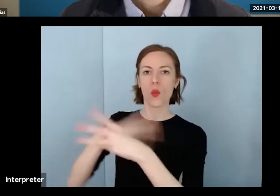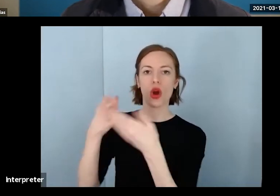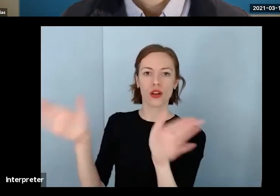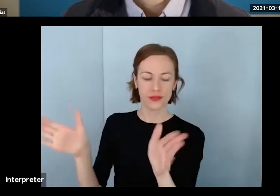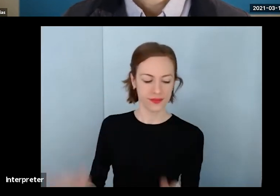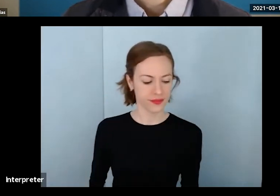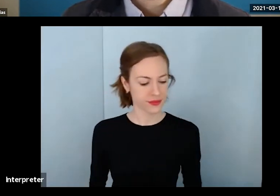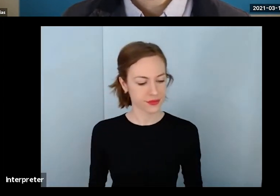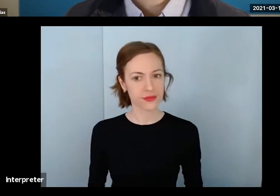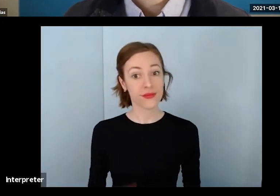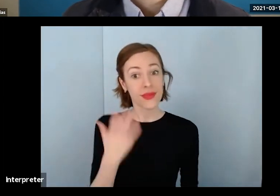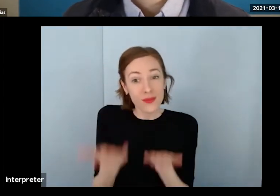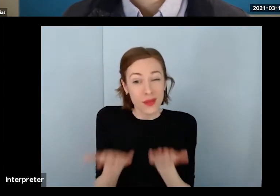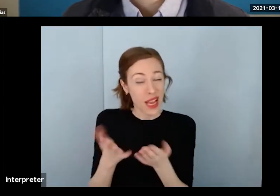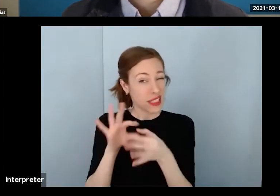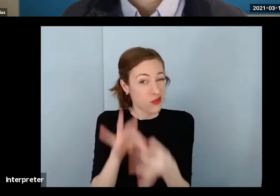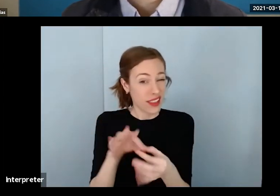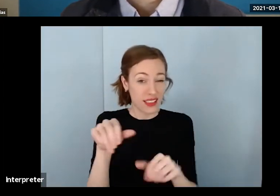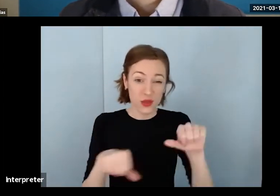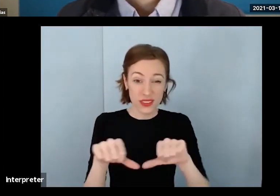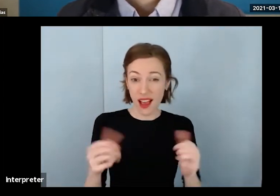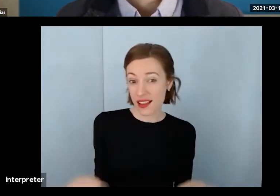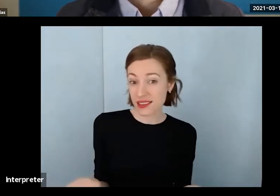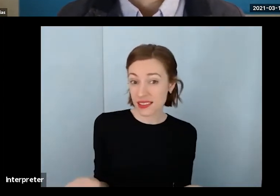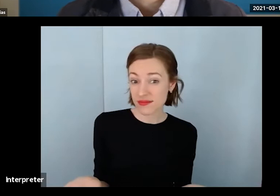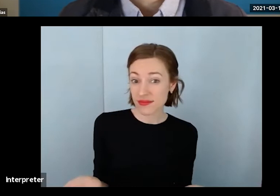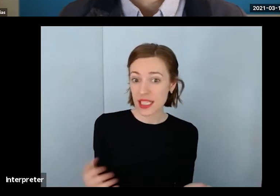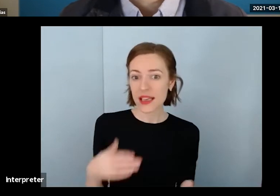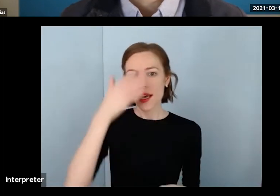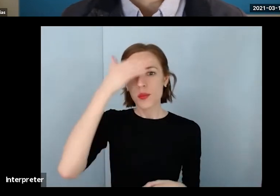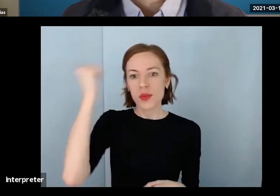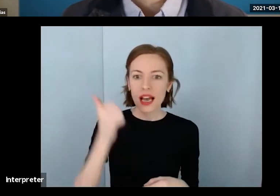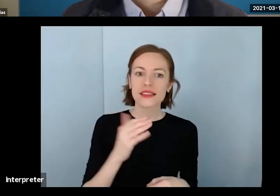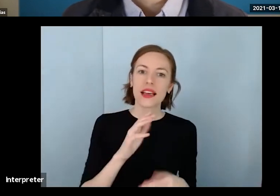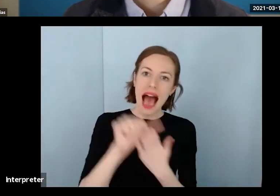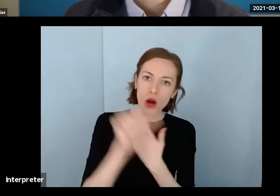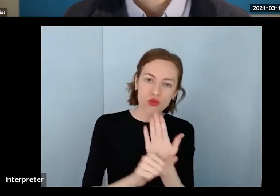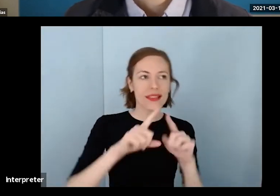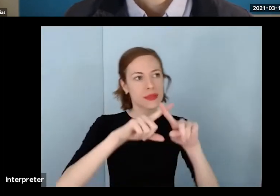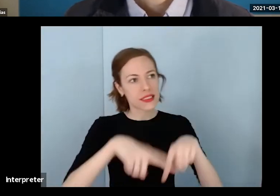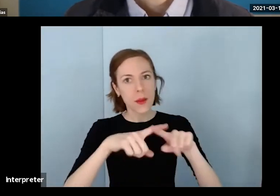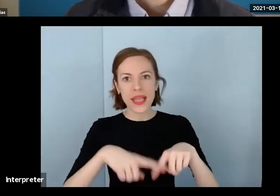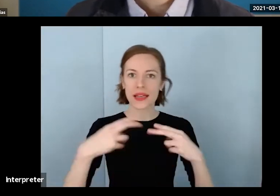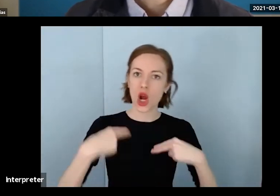Since they're contingent on these changing surroundings and variations in human society and behavior.